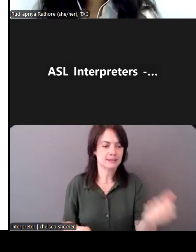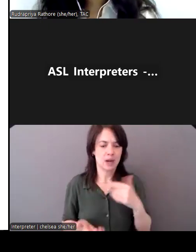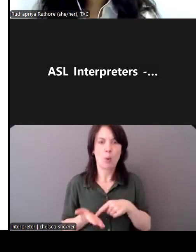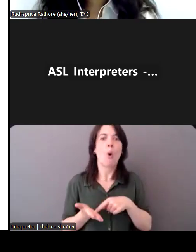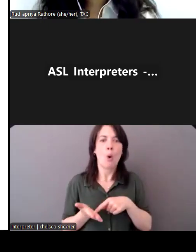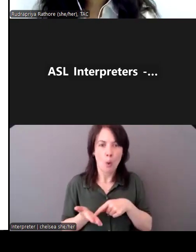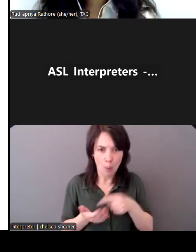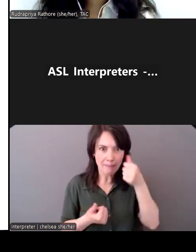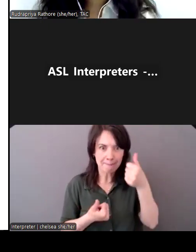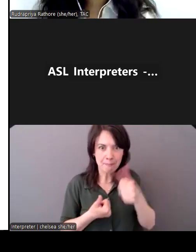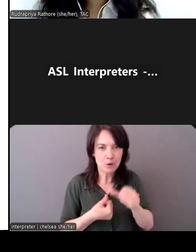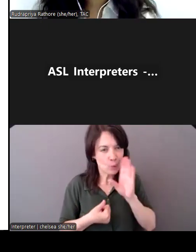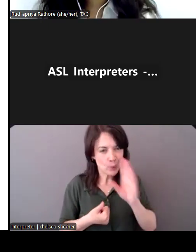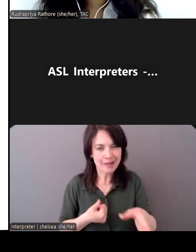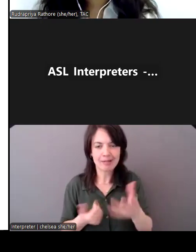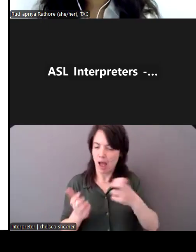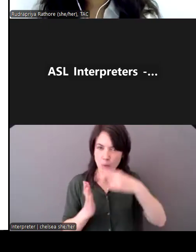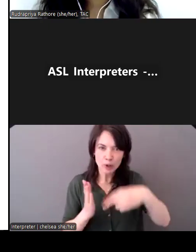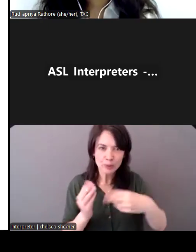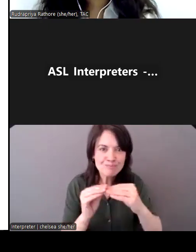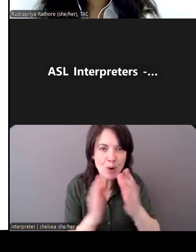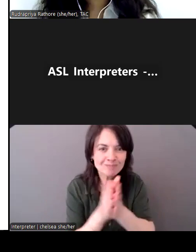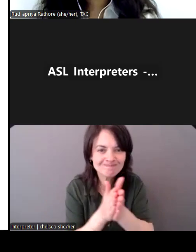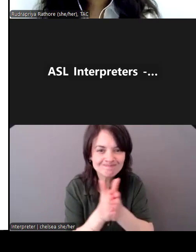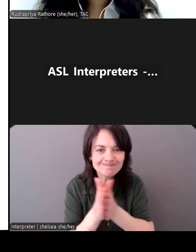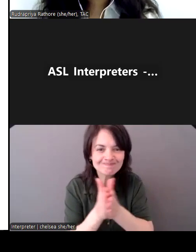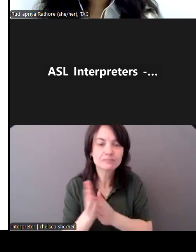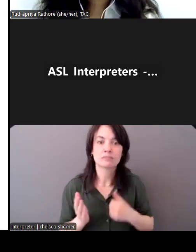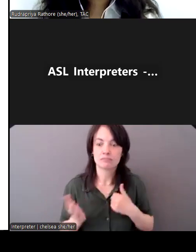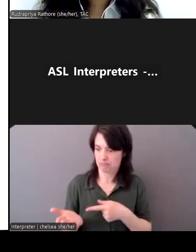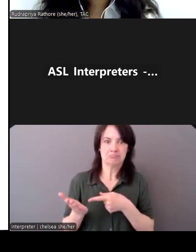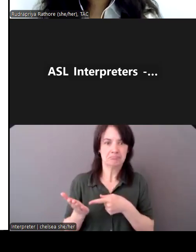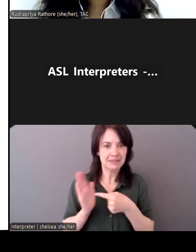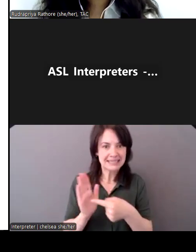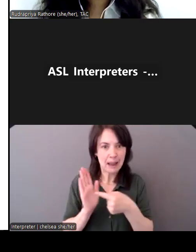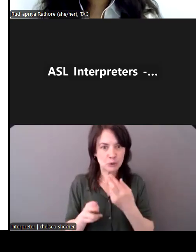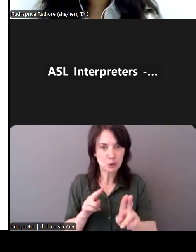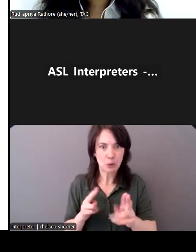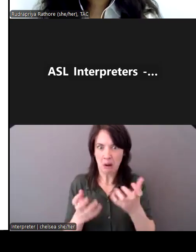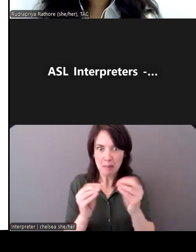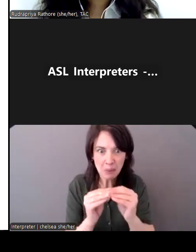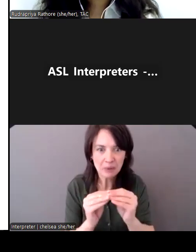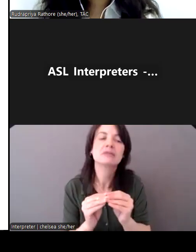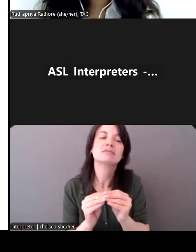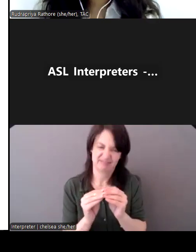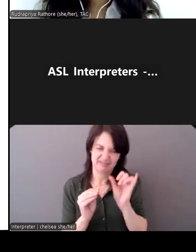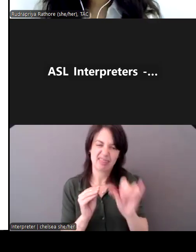which ones made them want to read the rest of the work beyond the sample um and as I mentioned